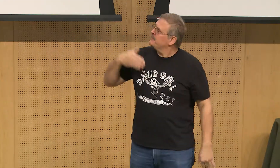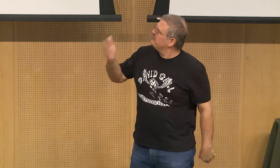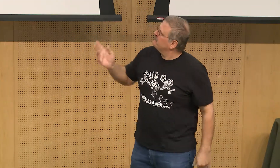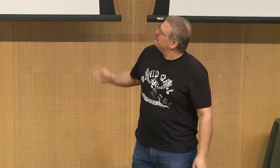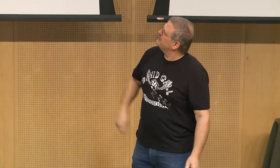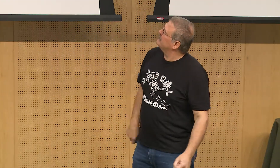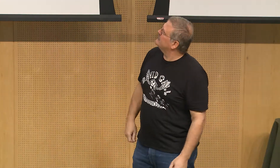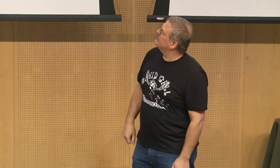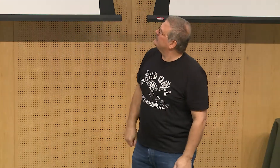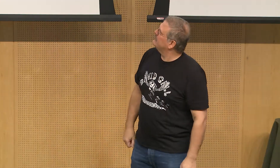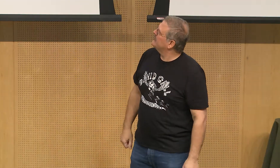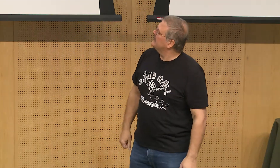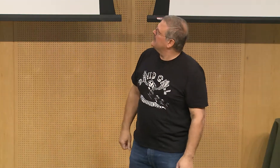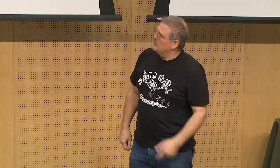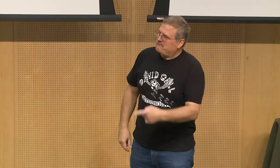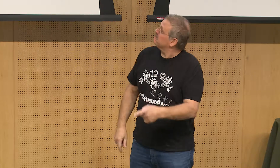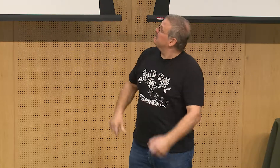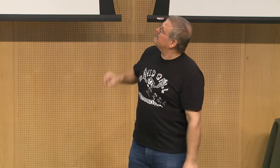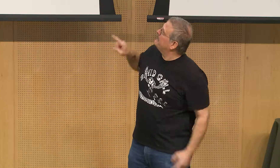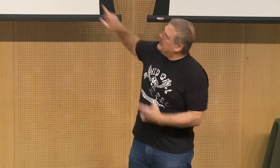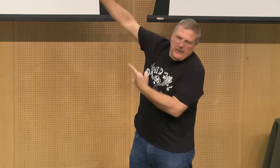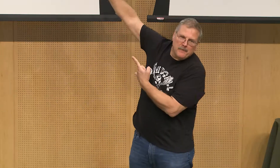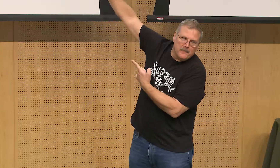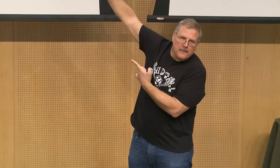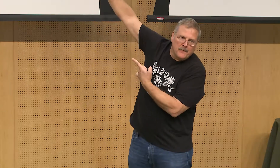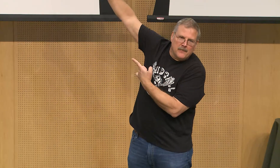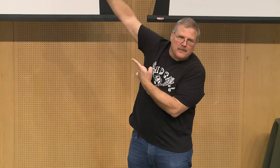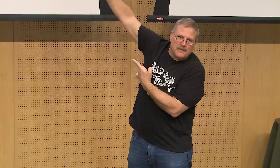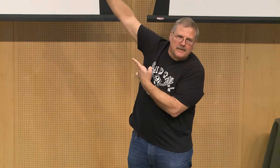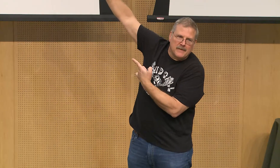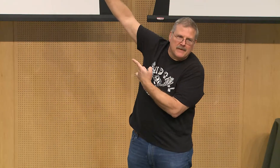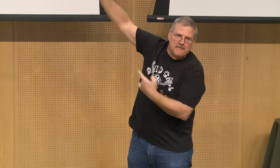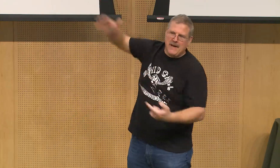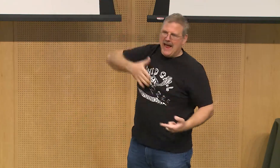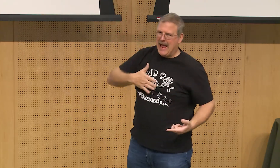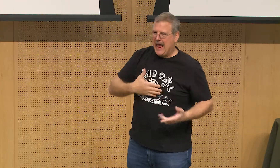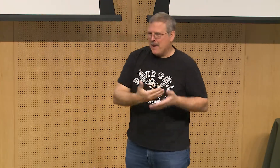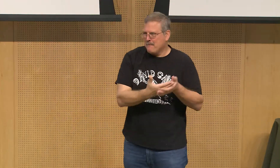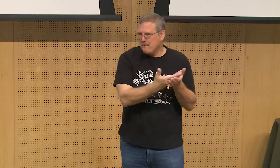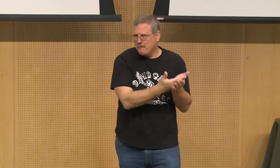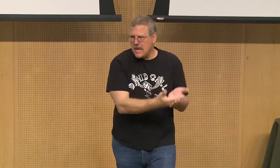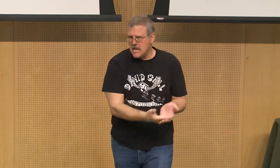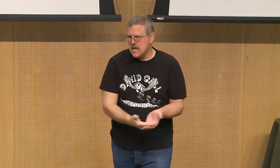So, the solution to that technique is this-- the Richeson Printmaking Press.